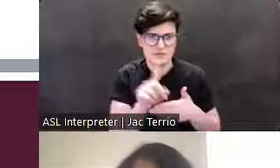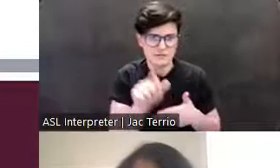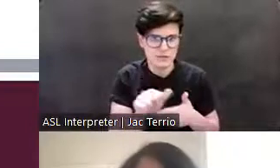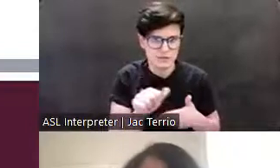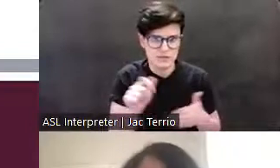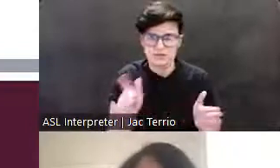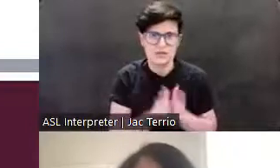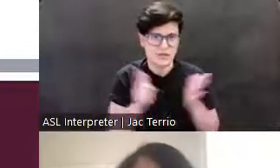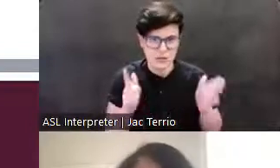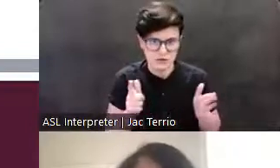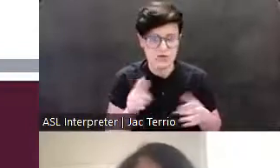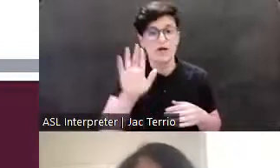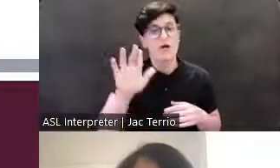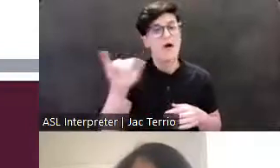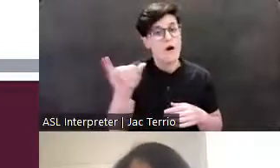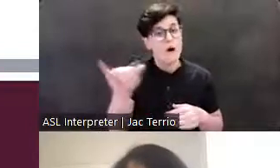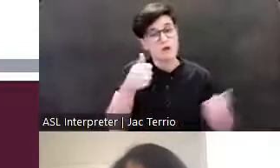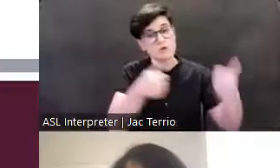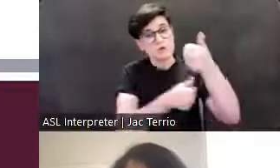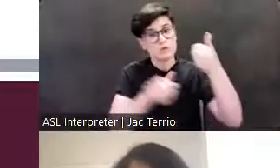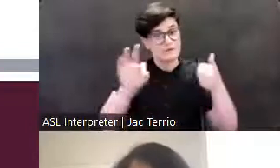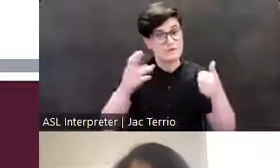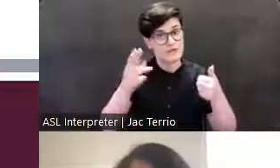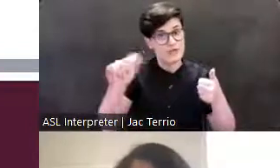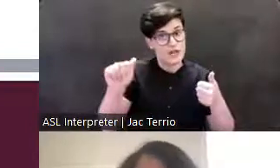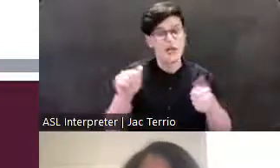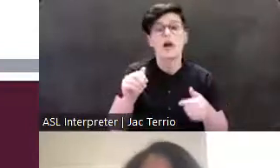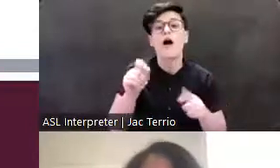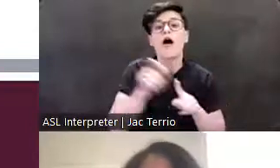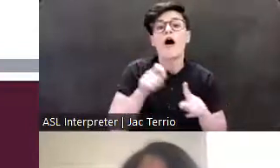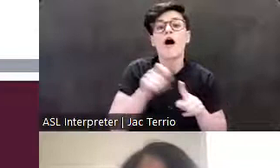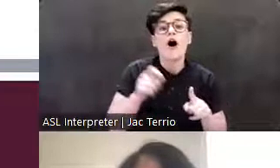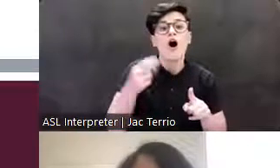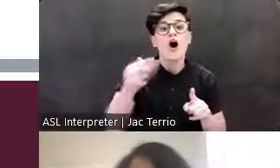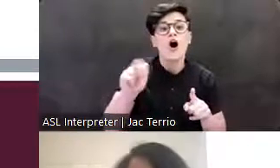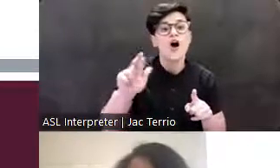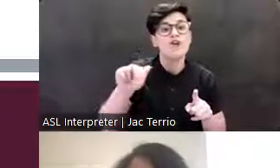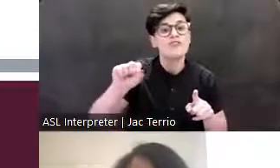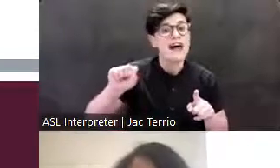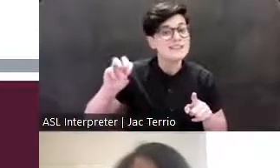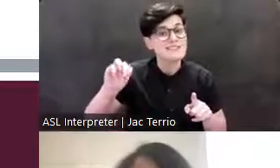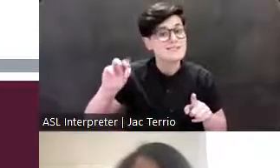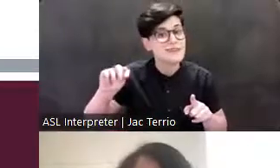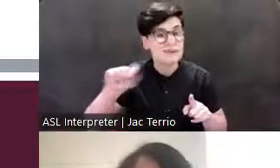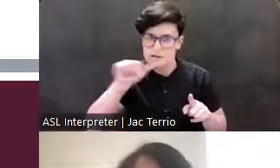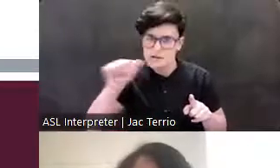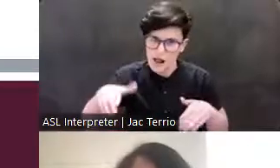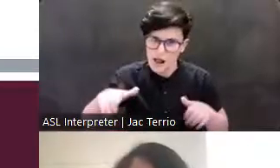Also under the fair housing act, harassment is not allowed. And also retaliation and threats.